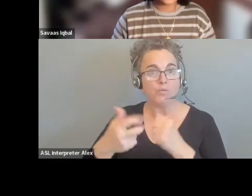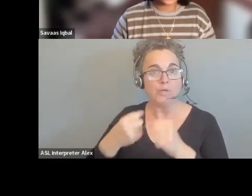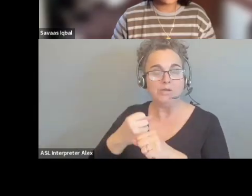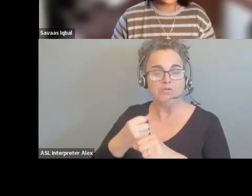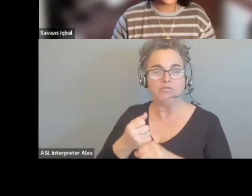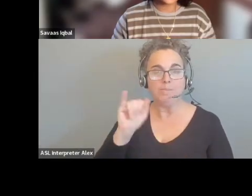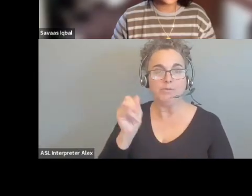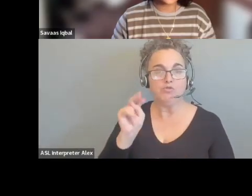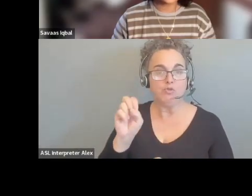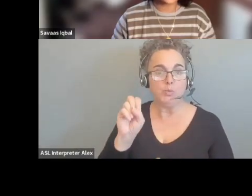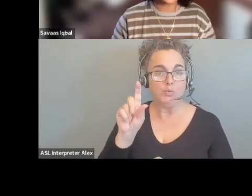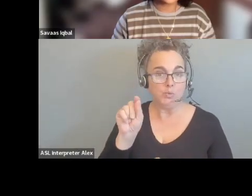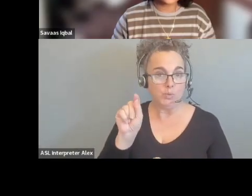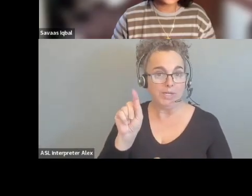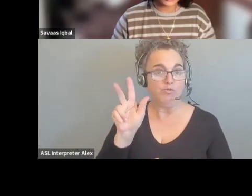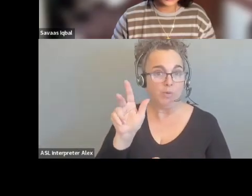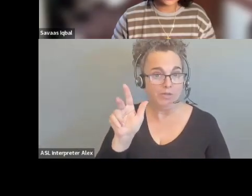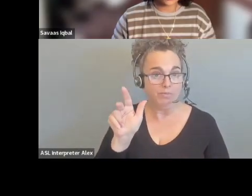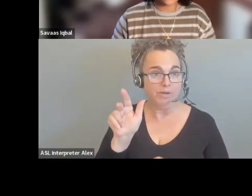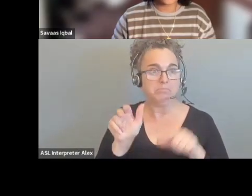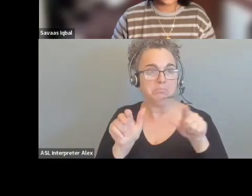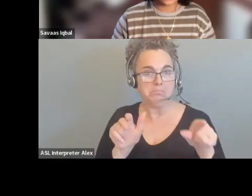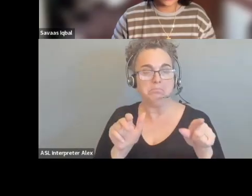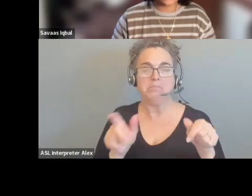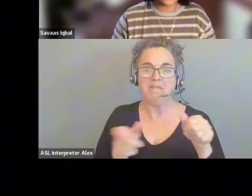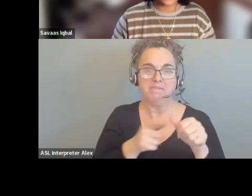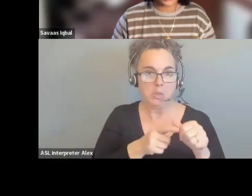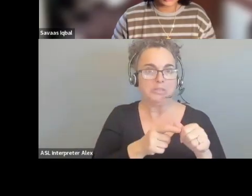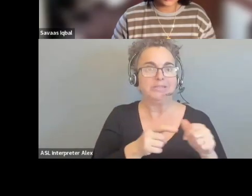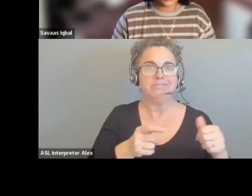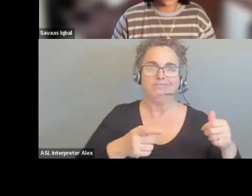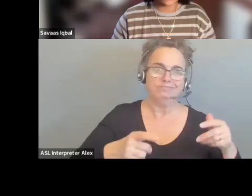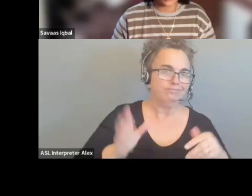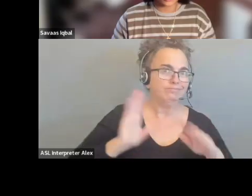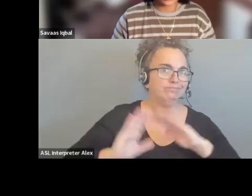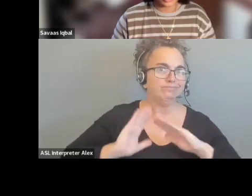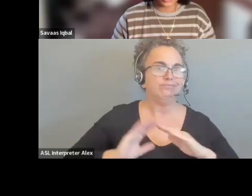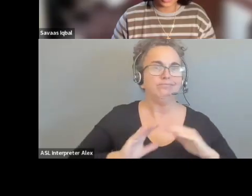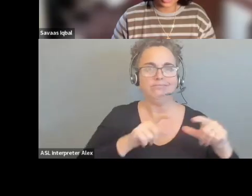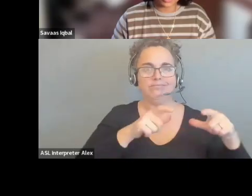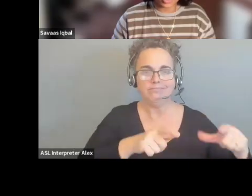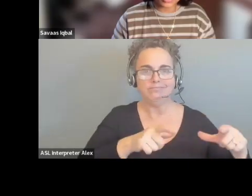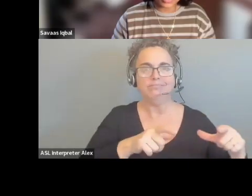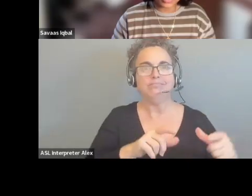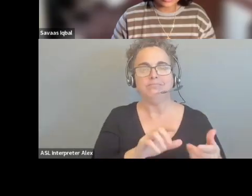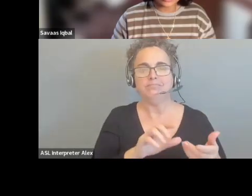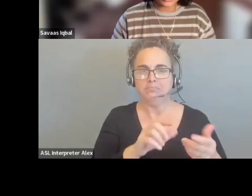There is an image here of the initial set all the way to the left of the screen of the tactile coding blocks.